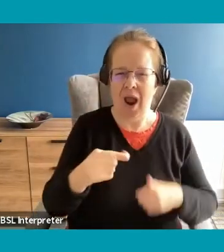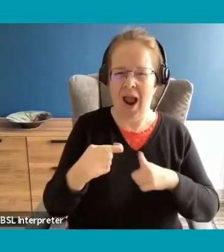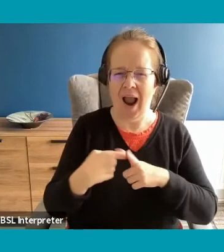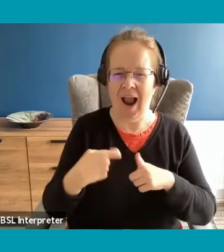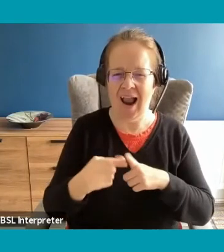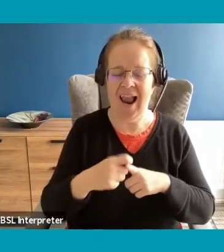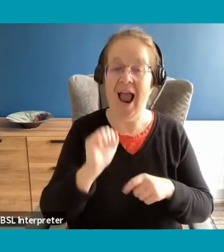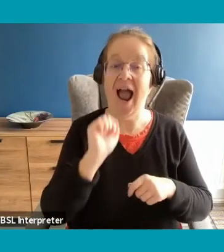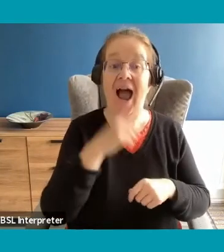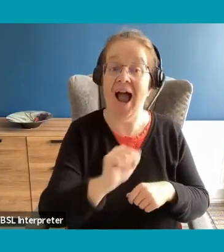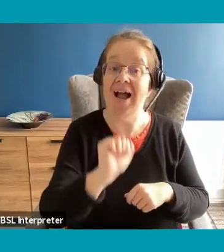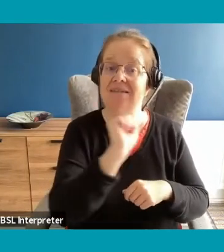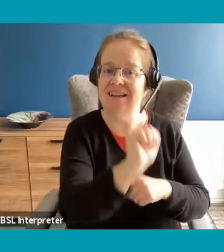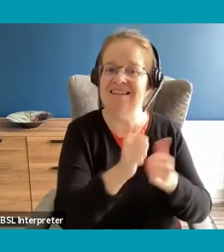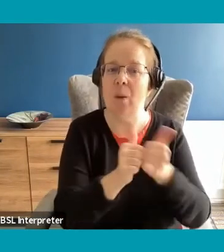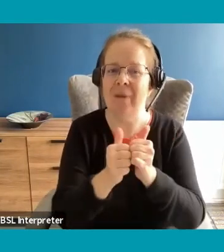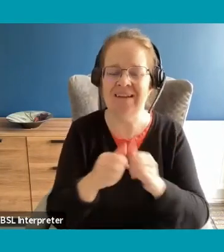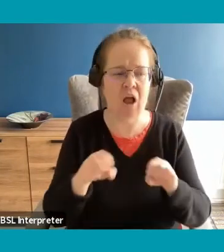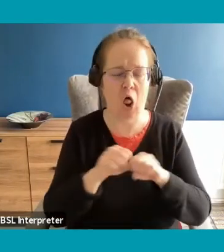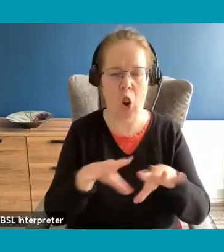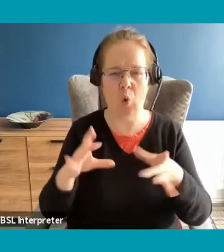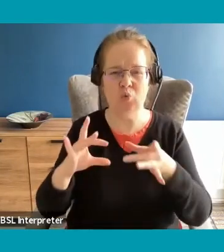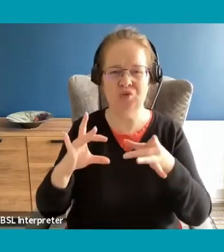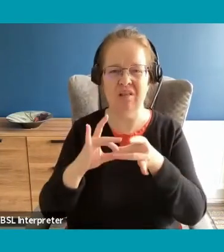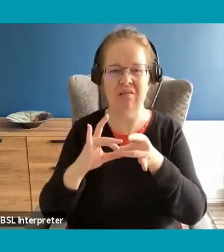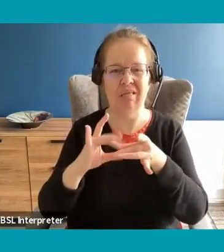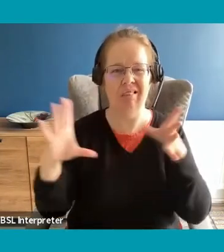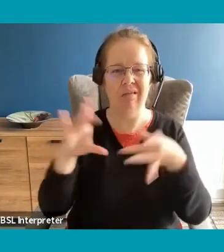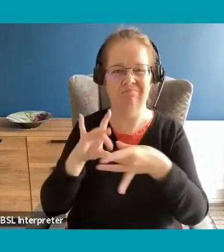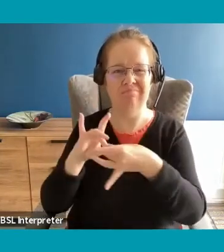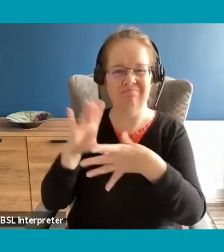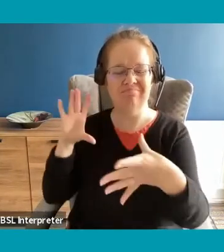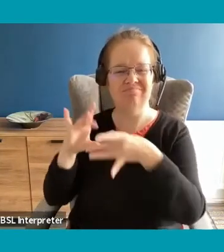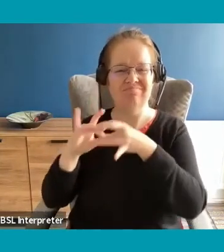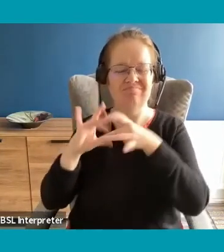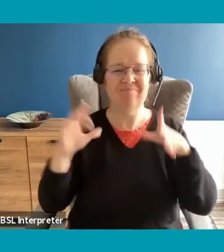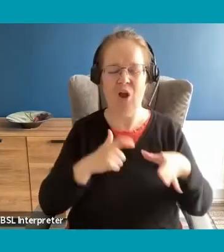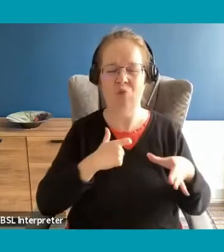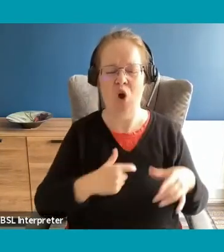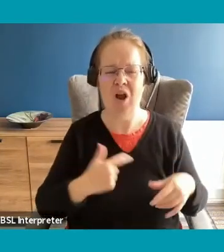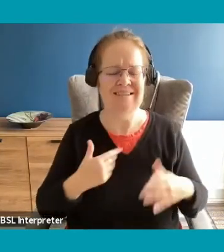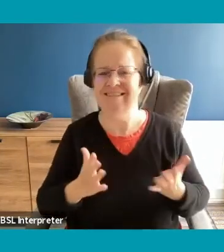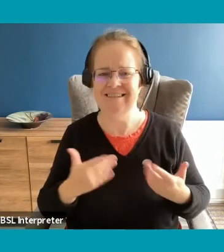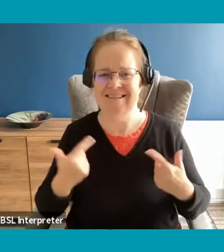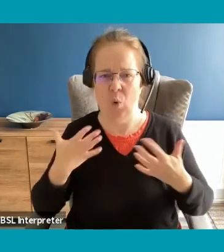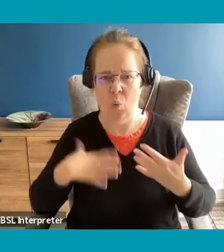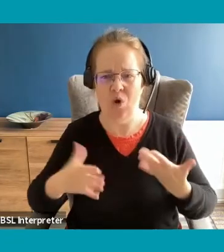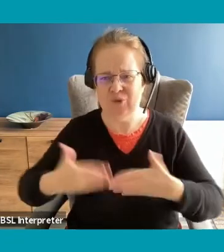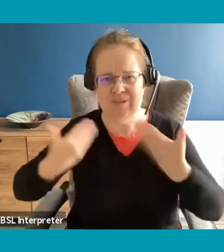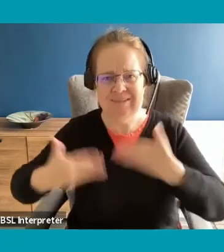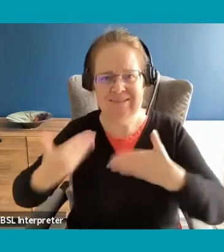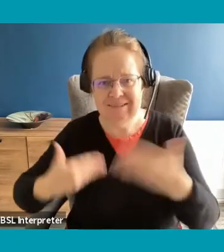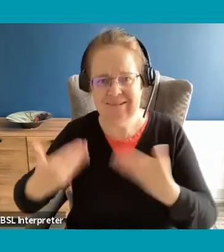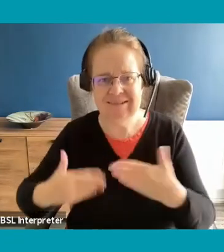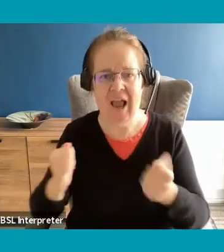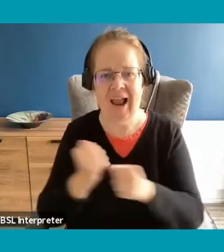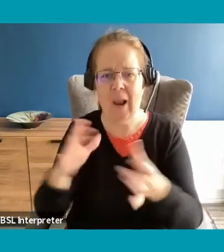also on the Inspire program, losing touch with their managers and their roles. So we were really keen to keep that going. Keep everyone in touch So then.